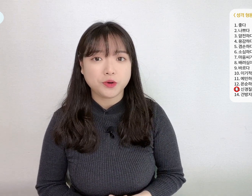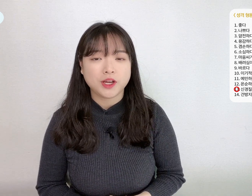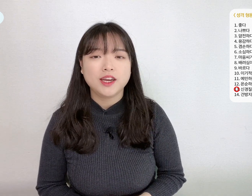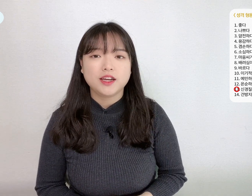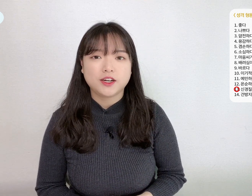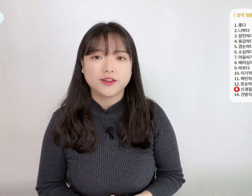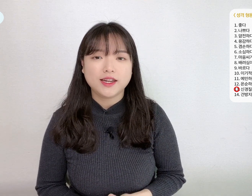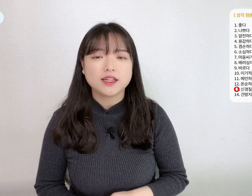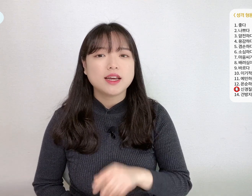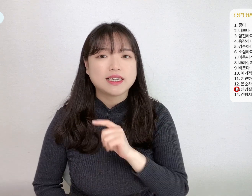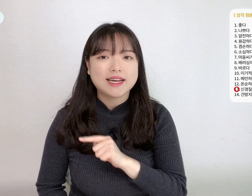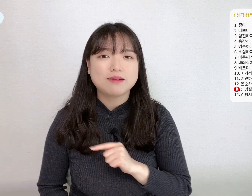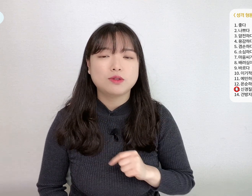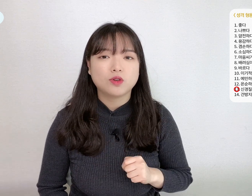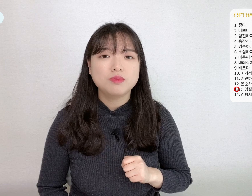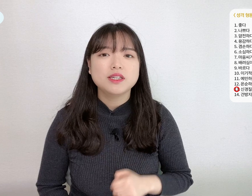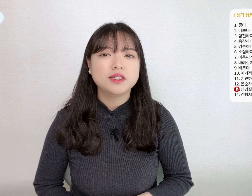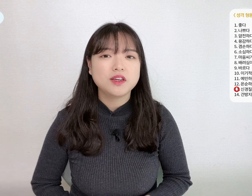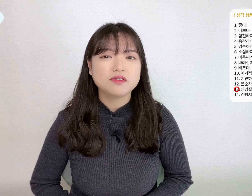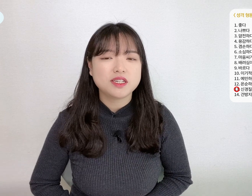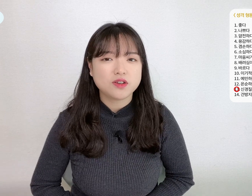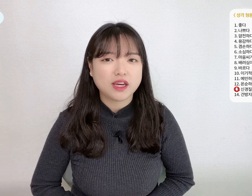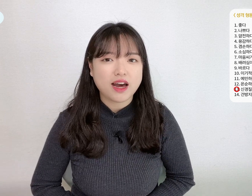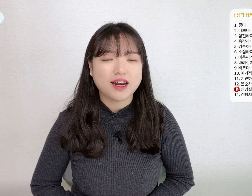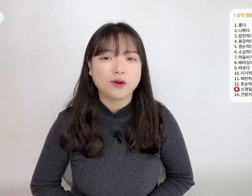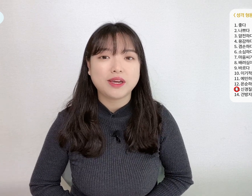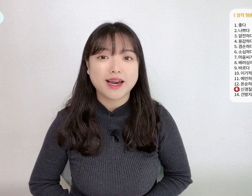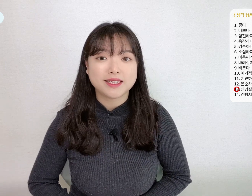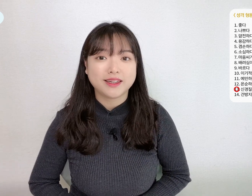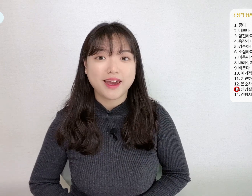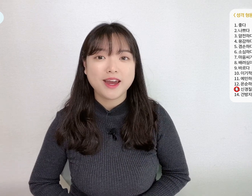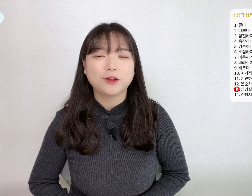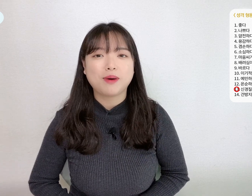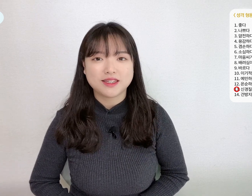the person is a little nervous. So, if we understand it